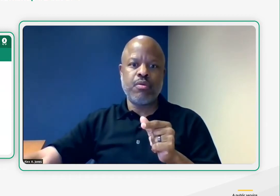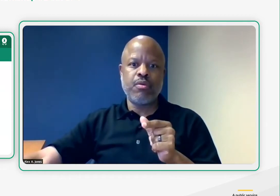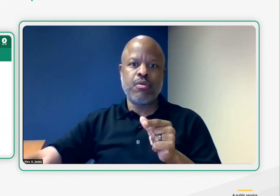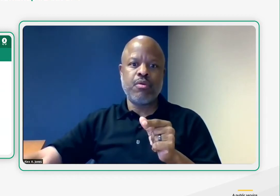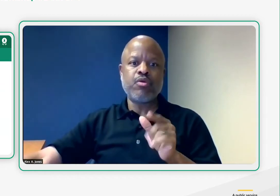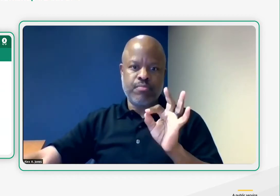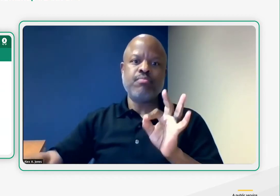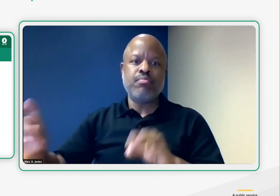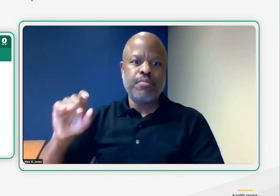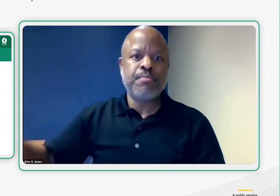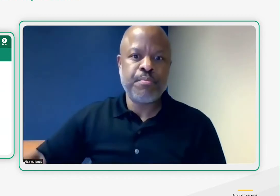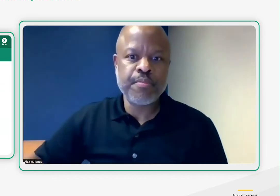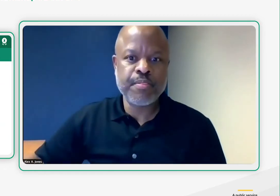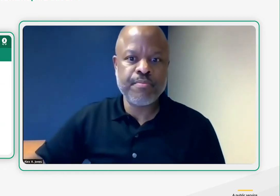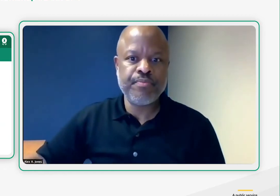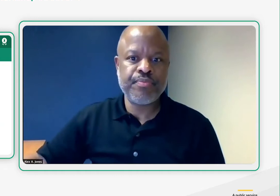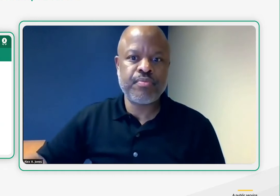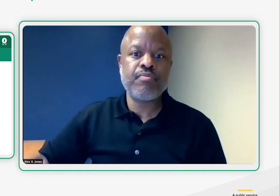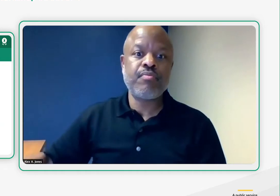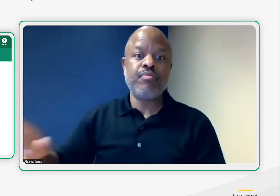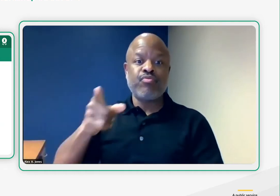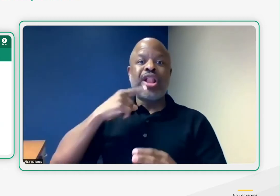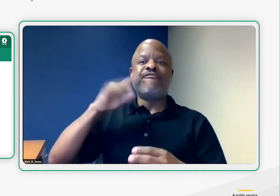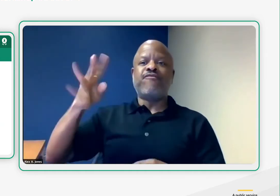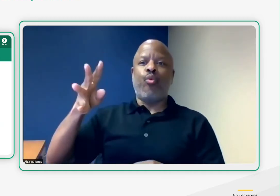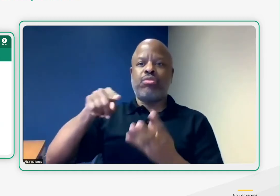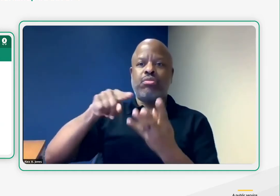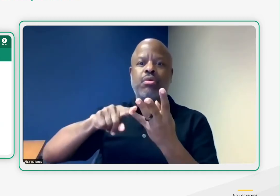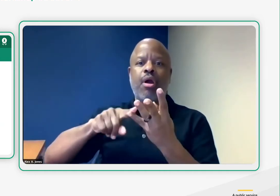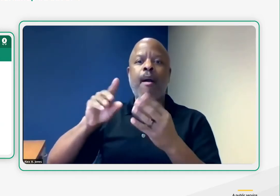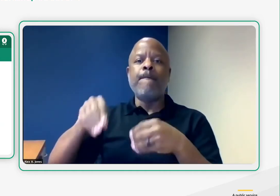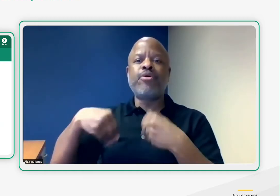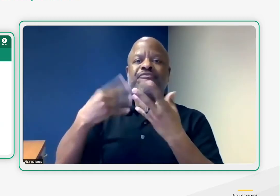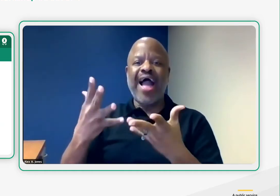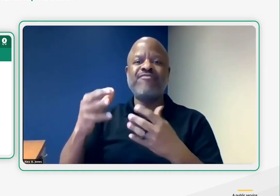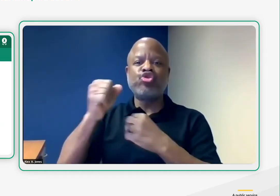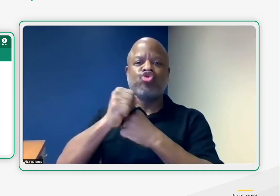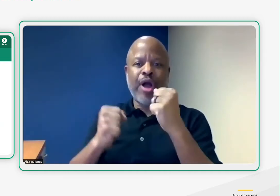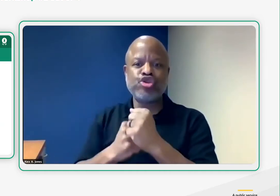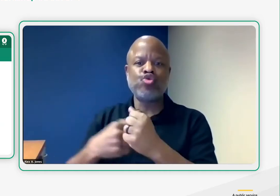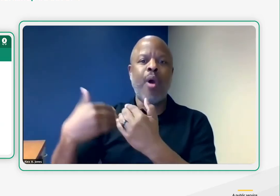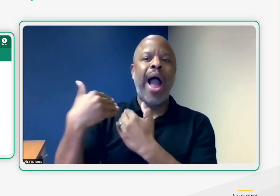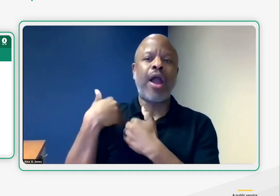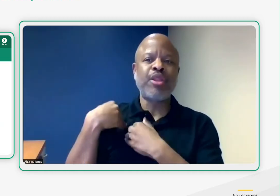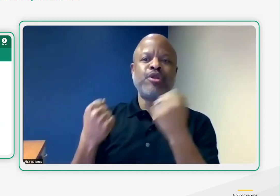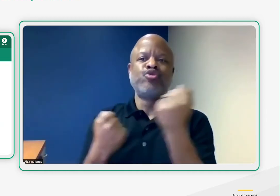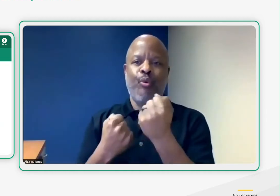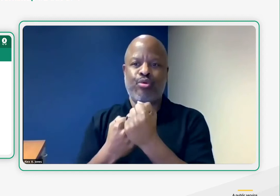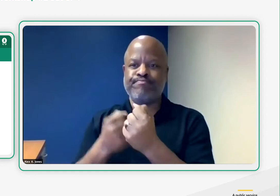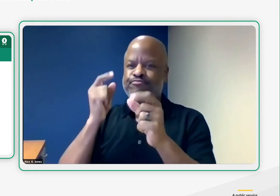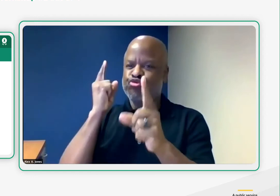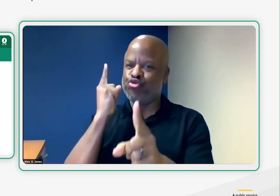So, the answer is the 4th choice: to provide structure, accountability, and support.